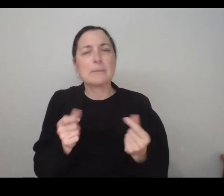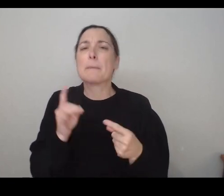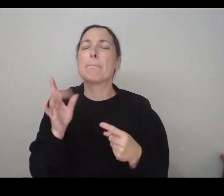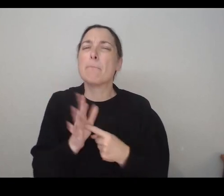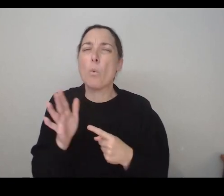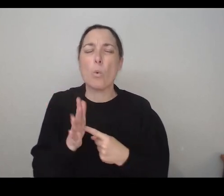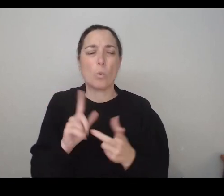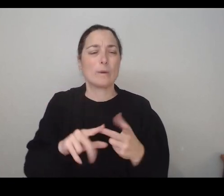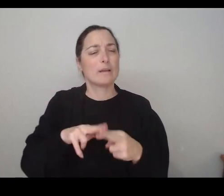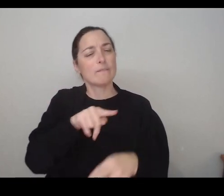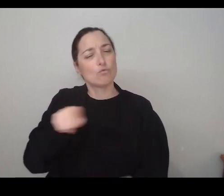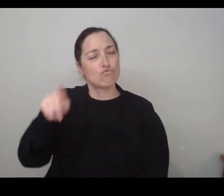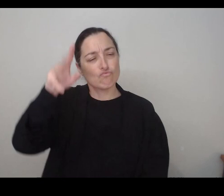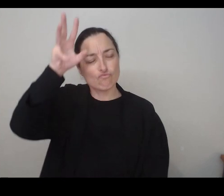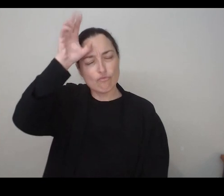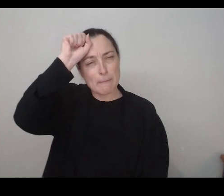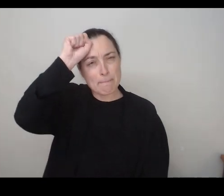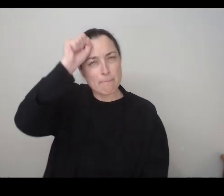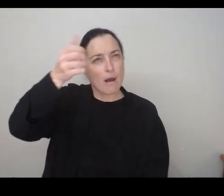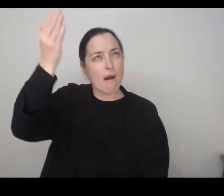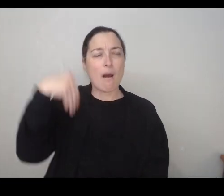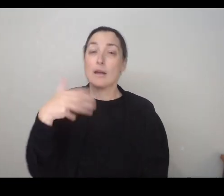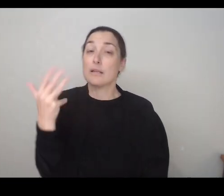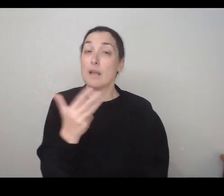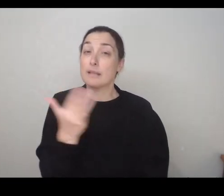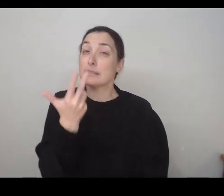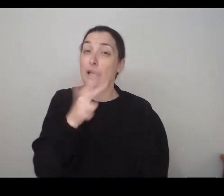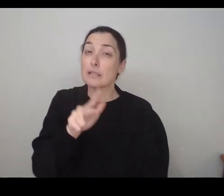that we in the 1984 exhibition made by Bill Rubin